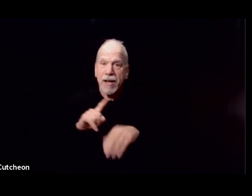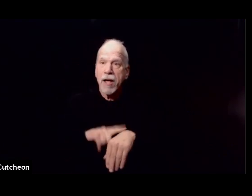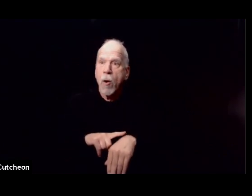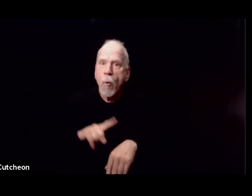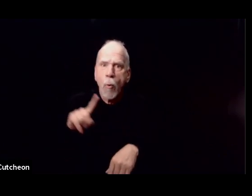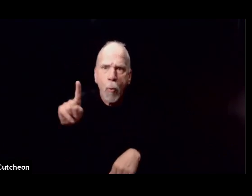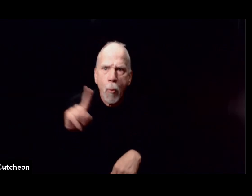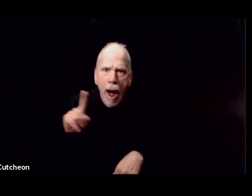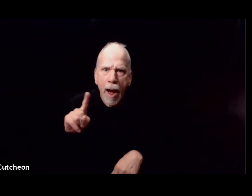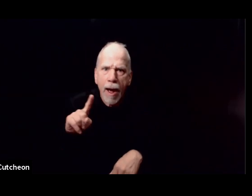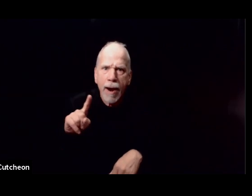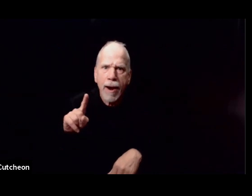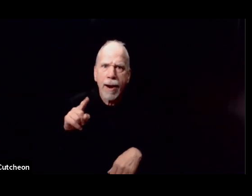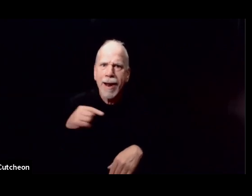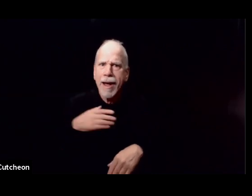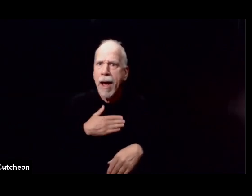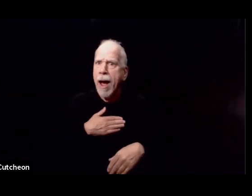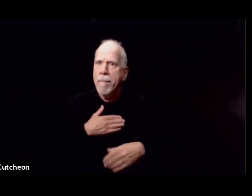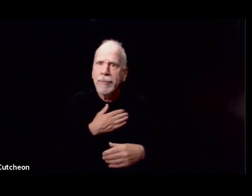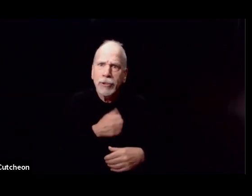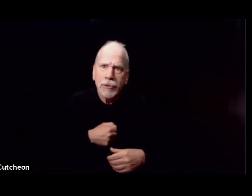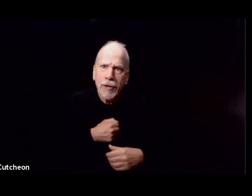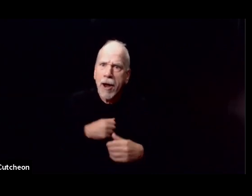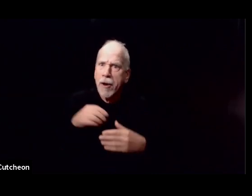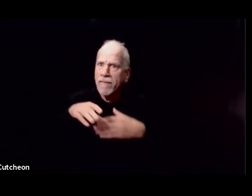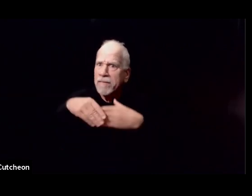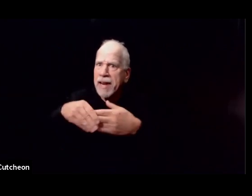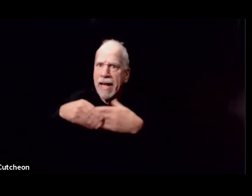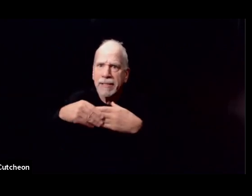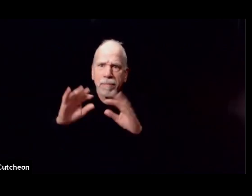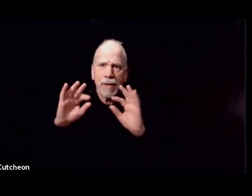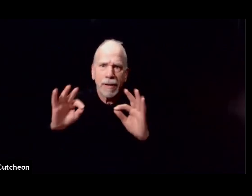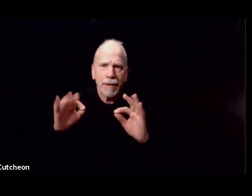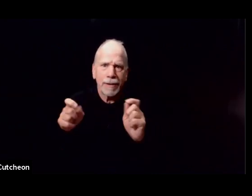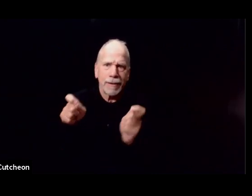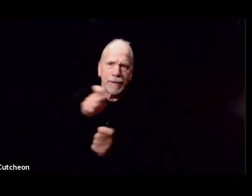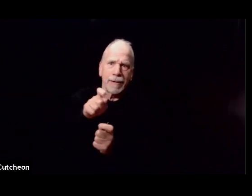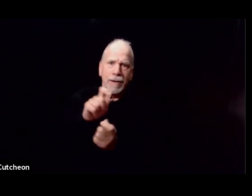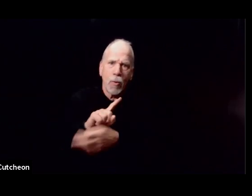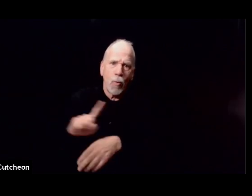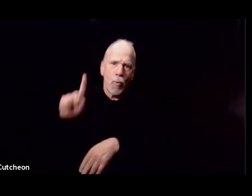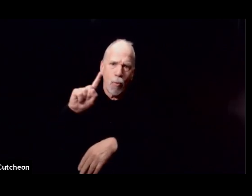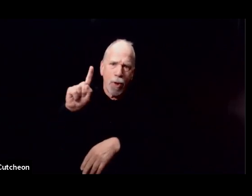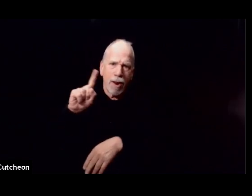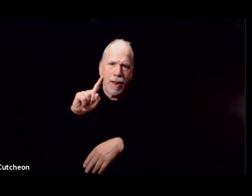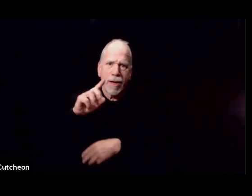morning we were above ten point four million cases of COVID-19 and five hundred and eleven